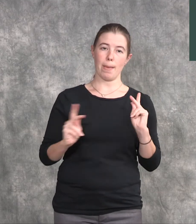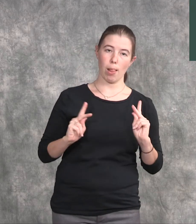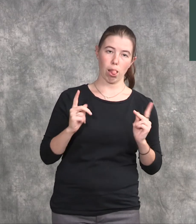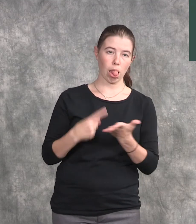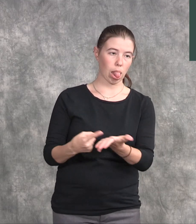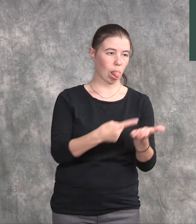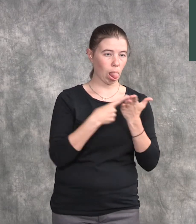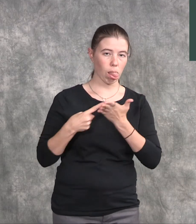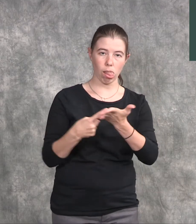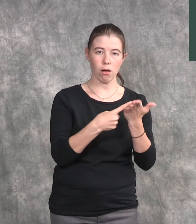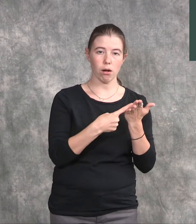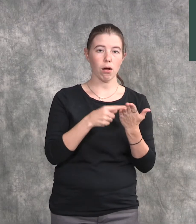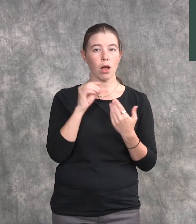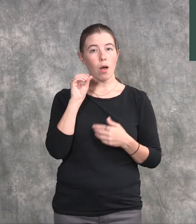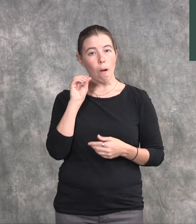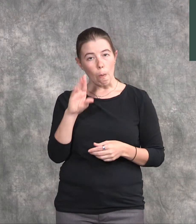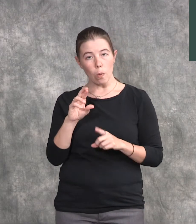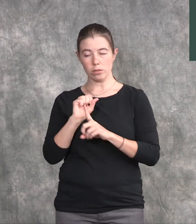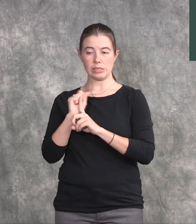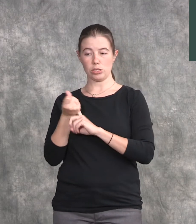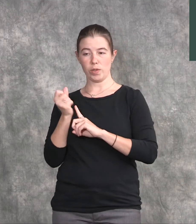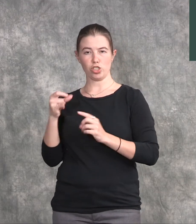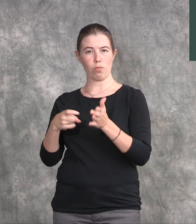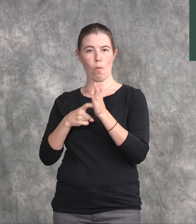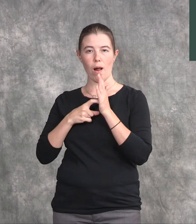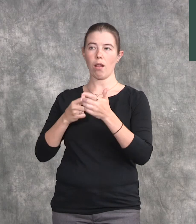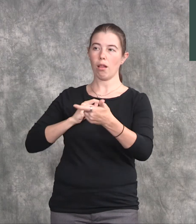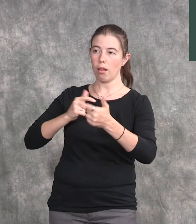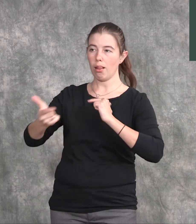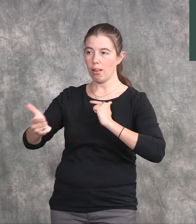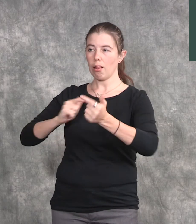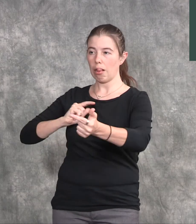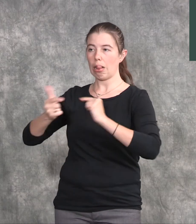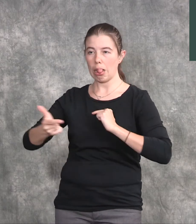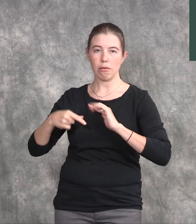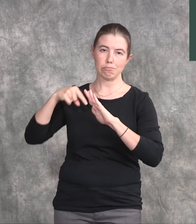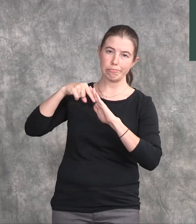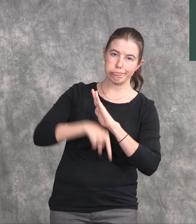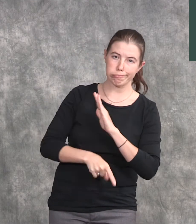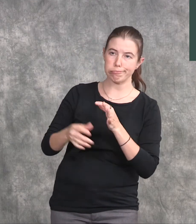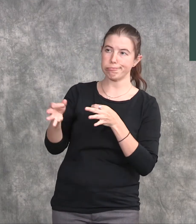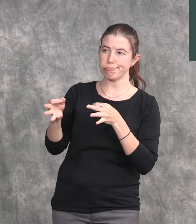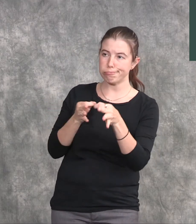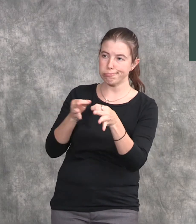with many people involved in the discussion or in discussions that require a lot of back and forth